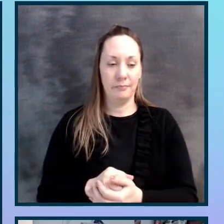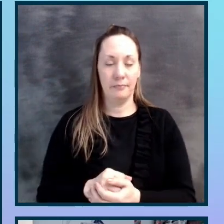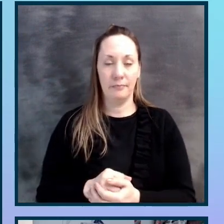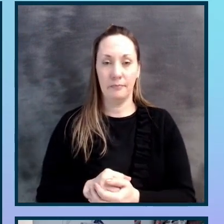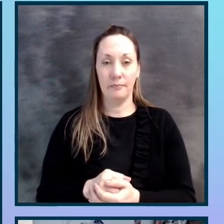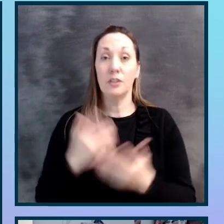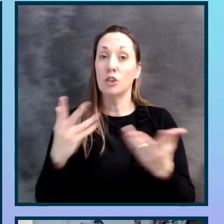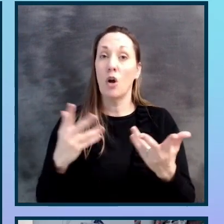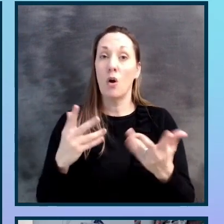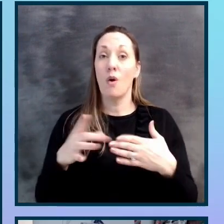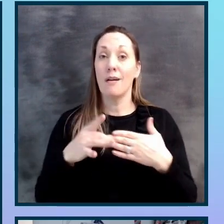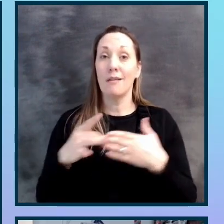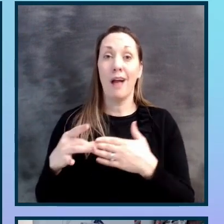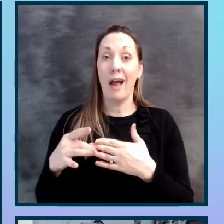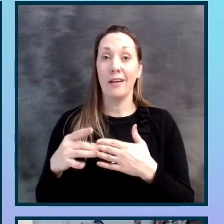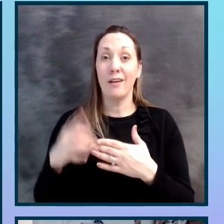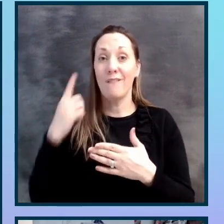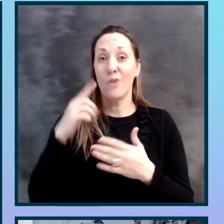So what is our guide for digital accessibility?